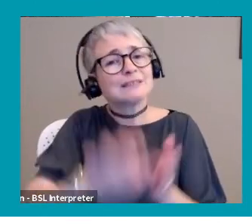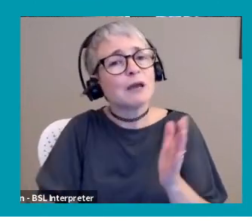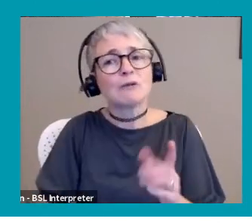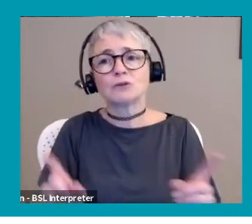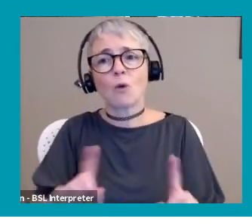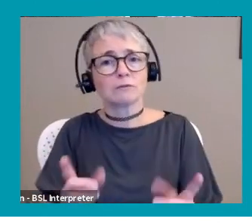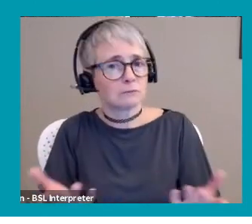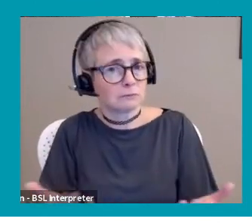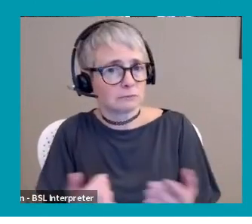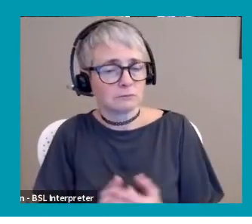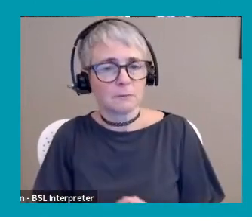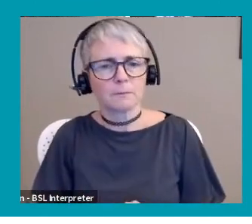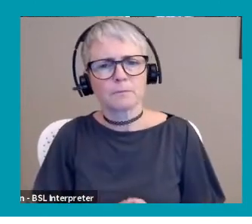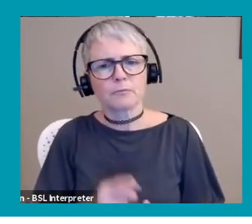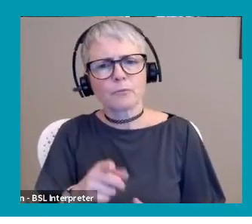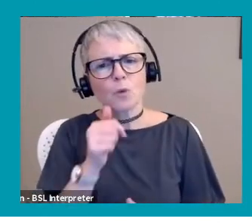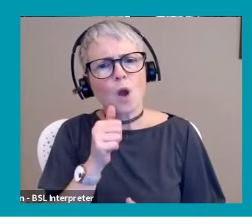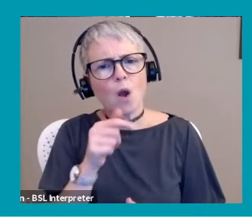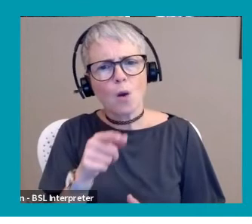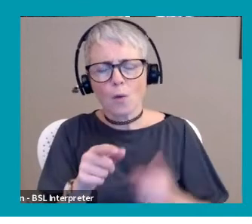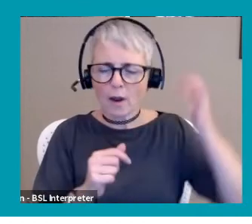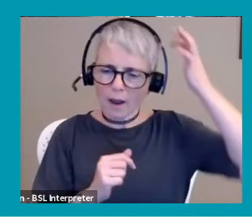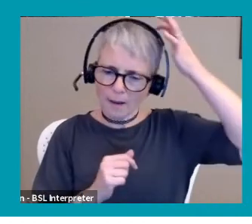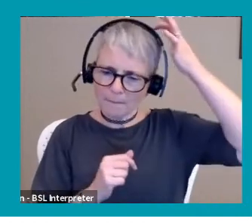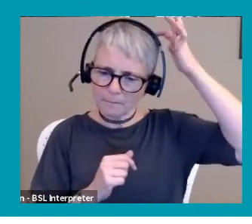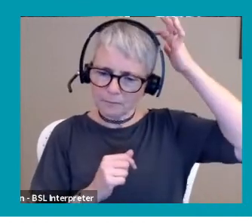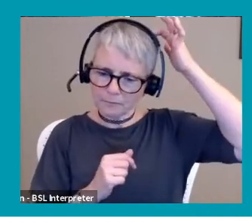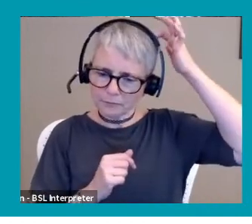Did you know Facebook had a a job at Facebook feature.